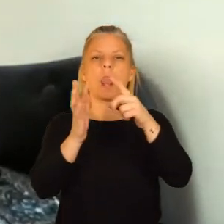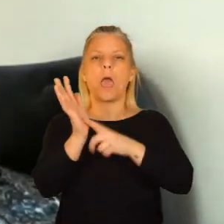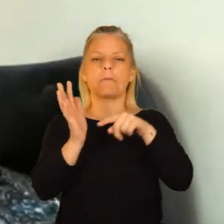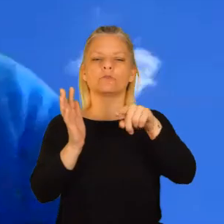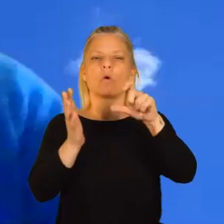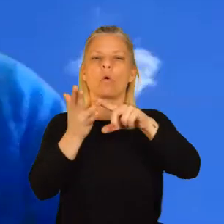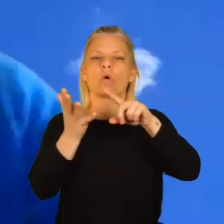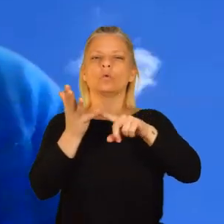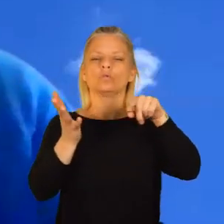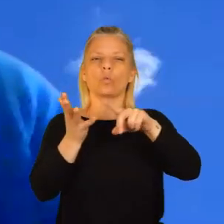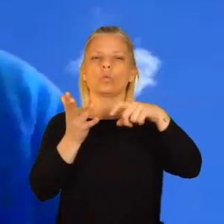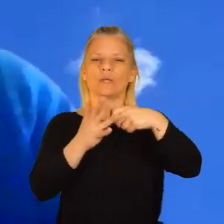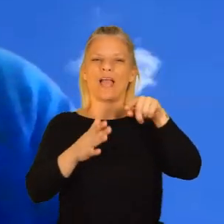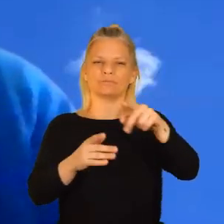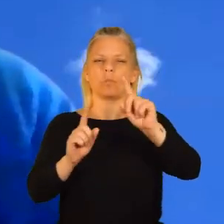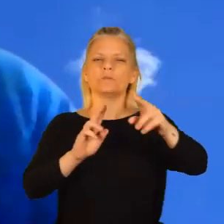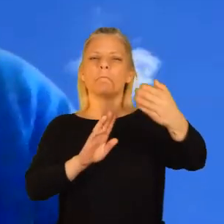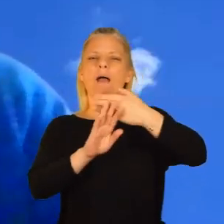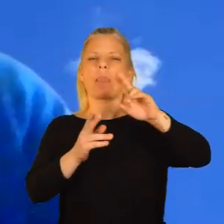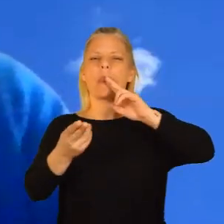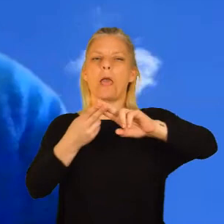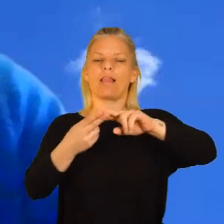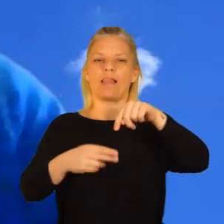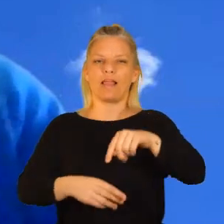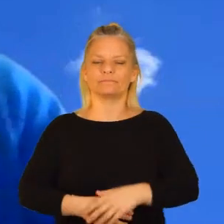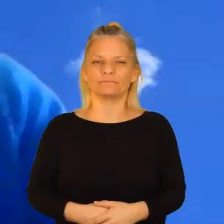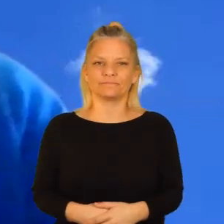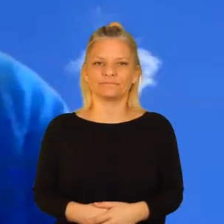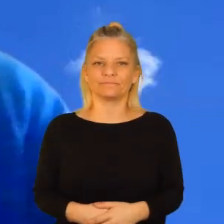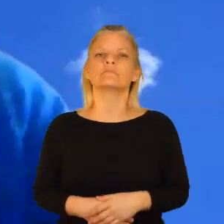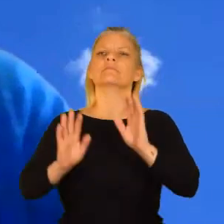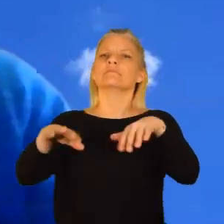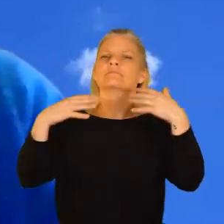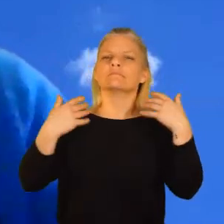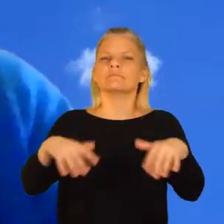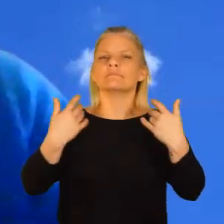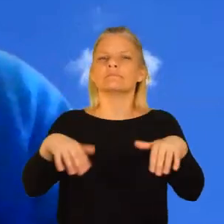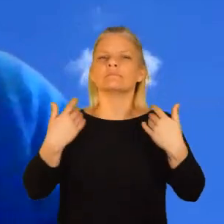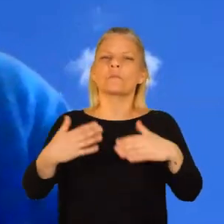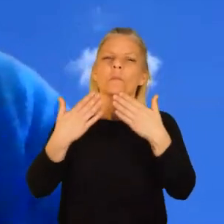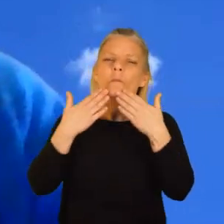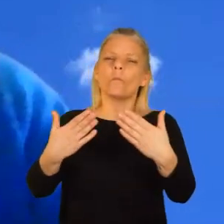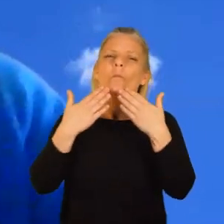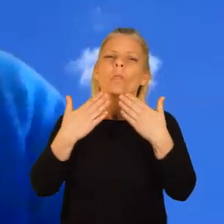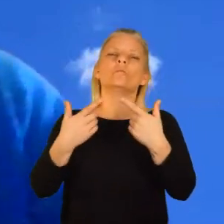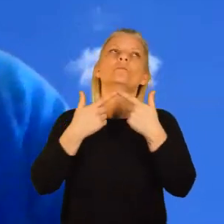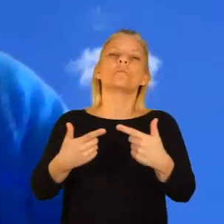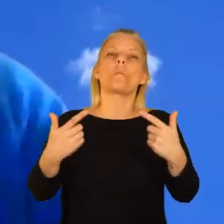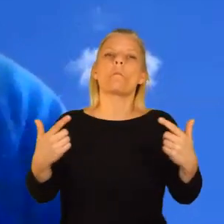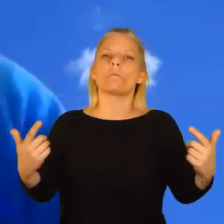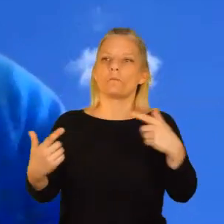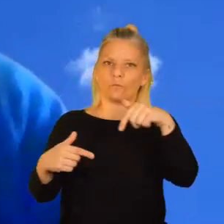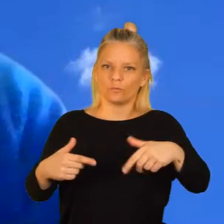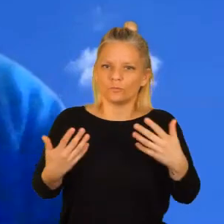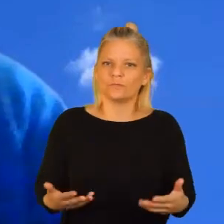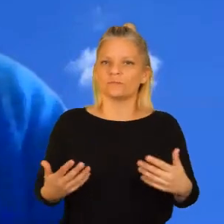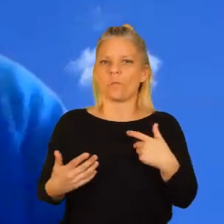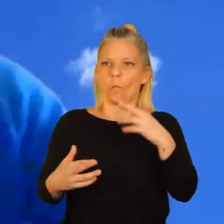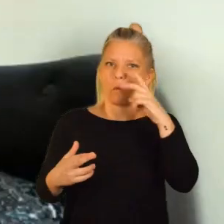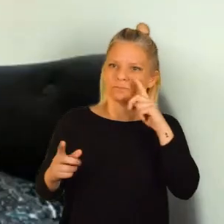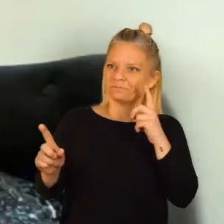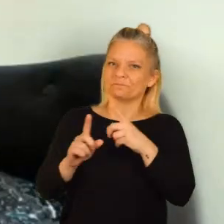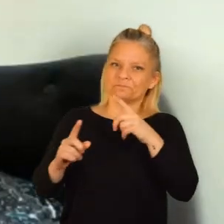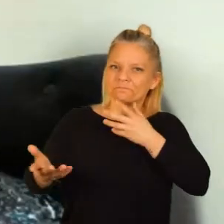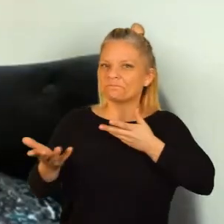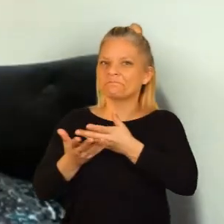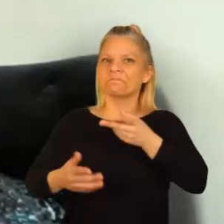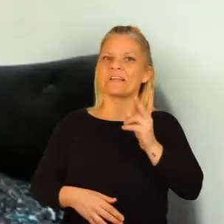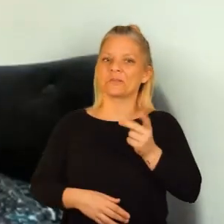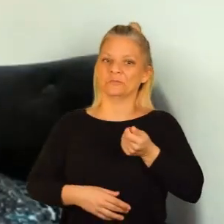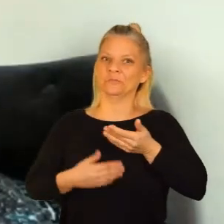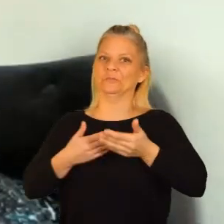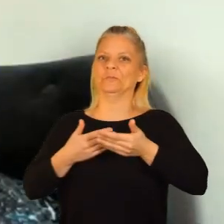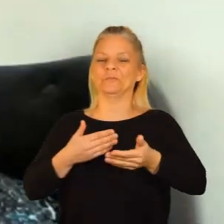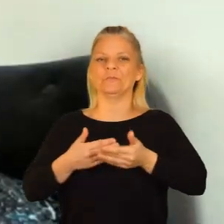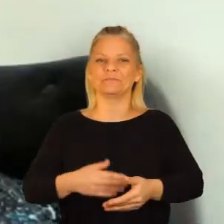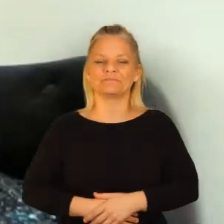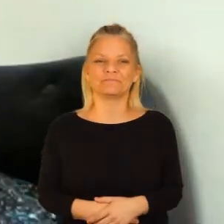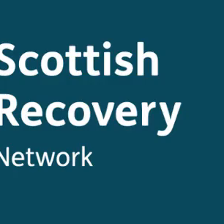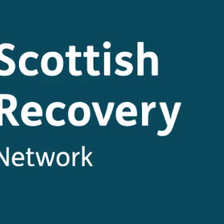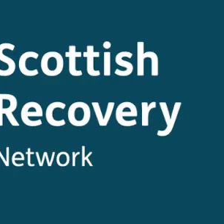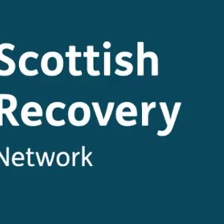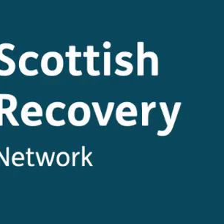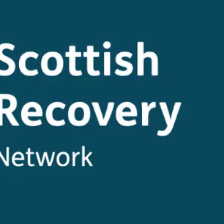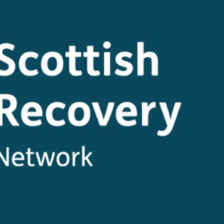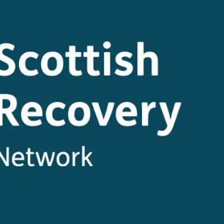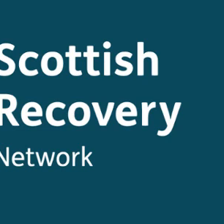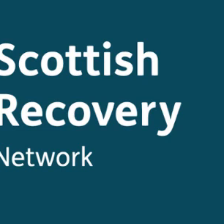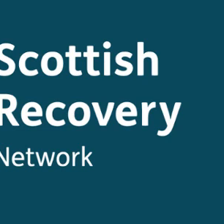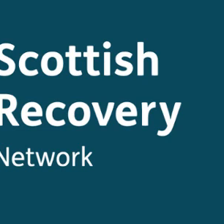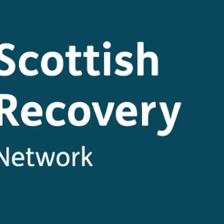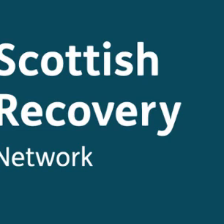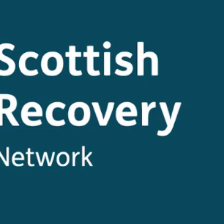Fabulous so thank you so much for today and hopefully we'll speak again soon.